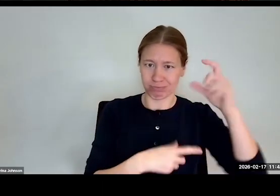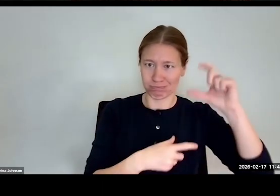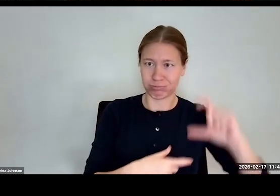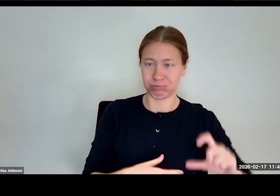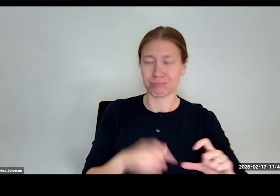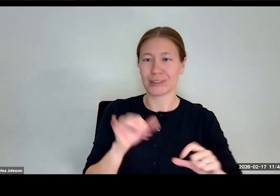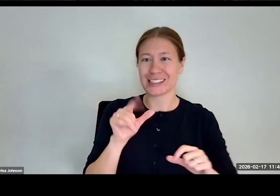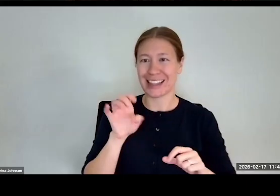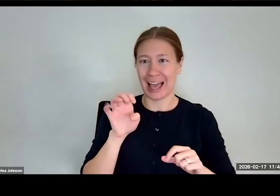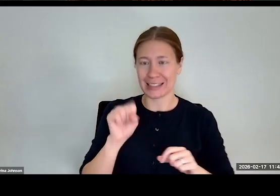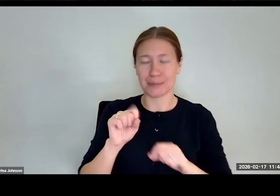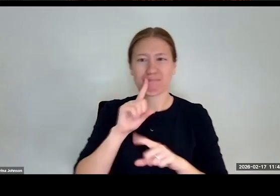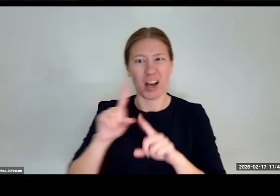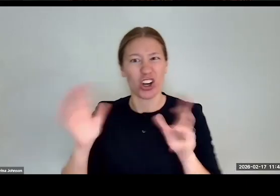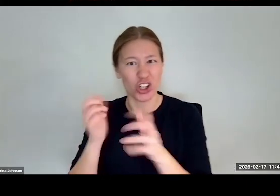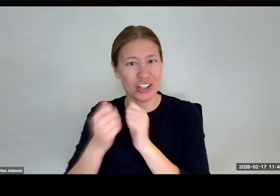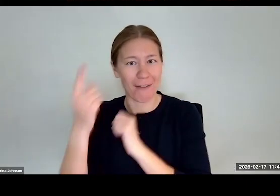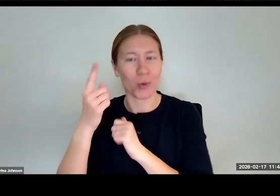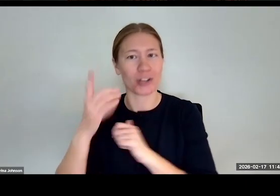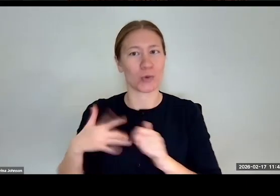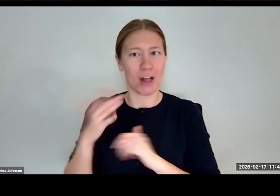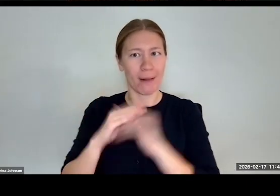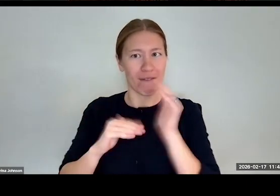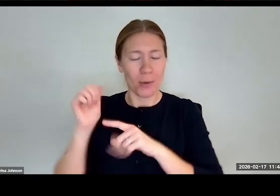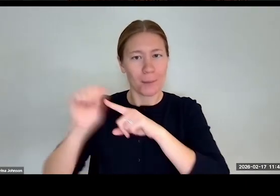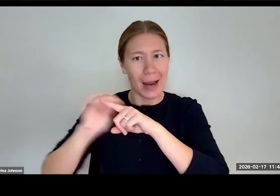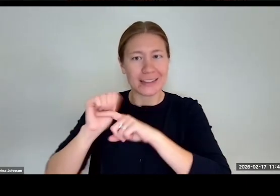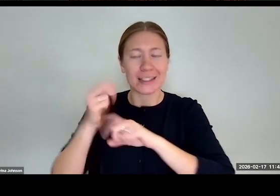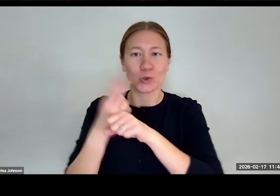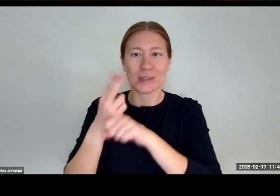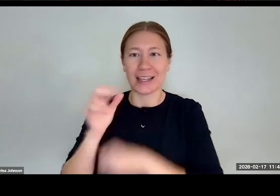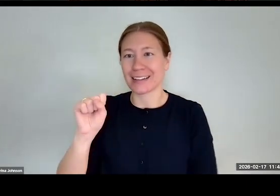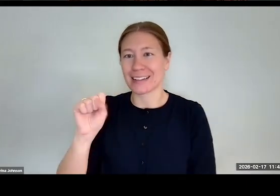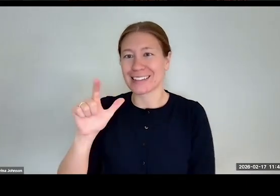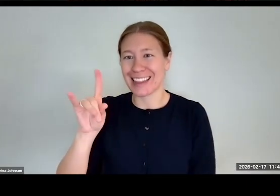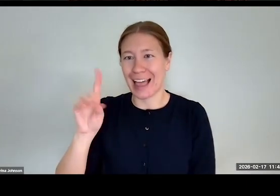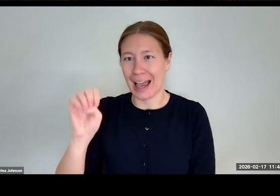Okay, so I'm gonna delete this live image and I've got the background image added and I can't click and move that around.